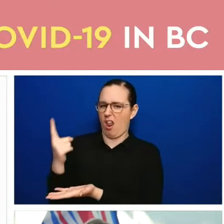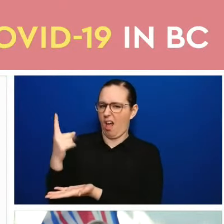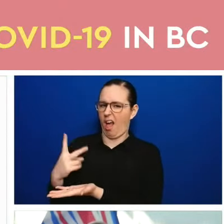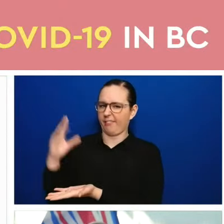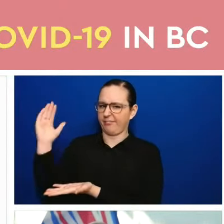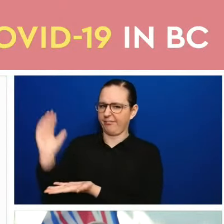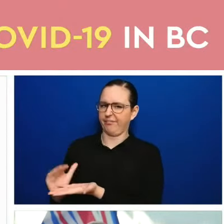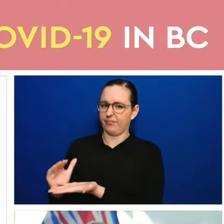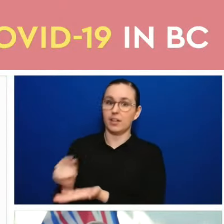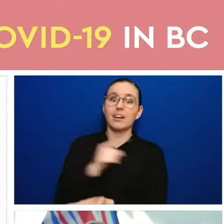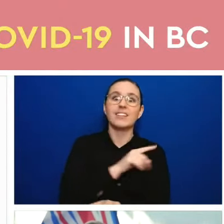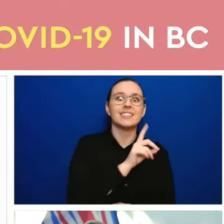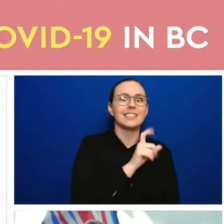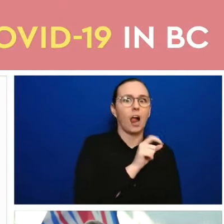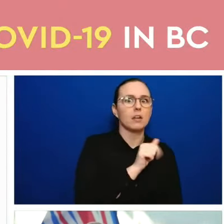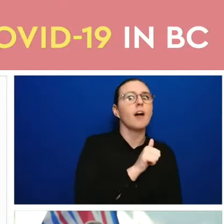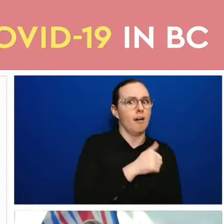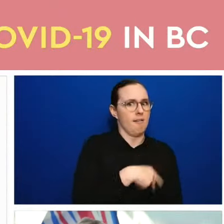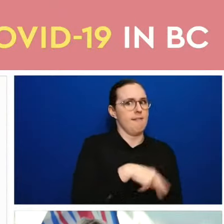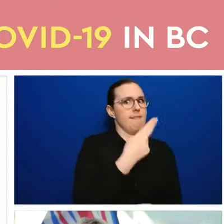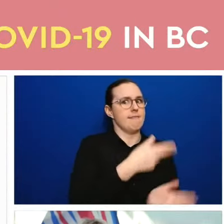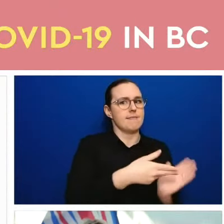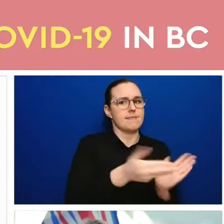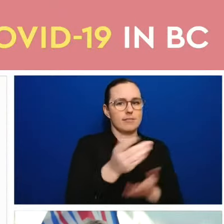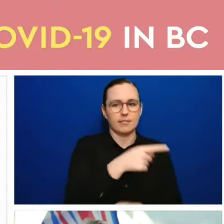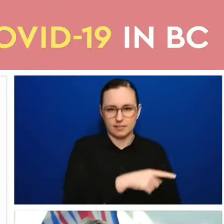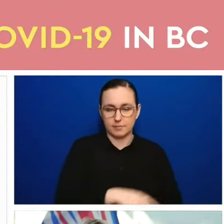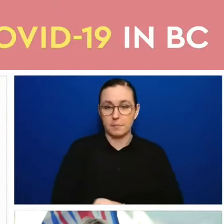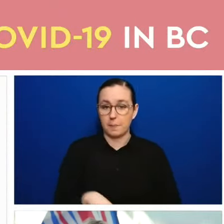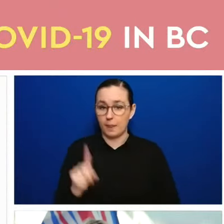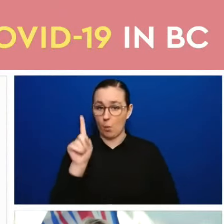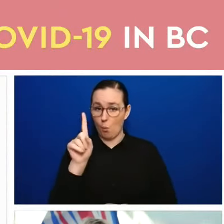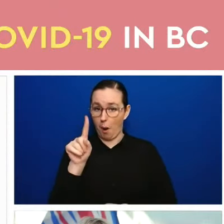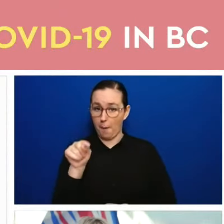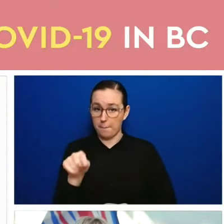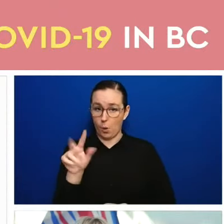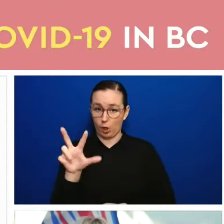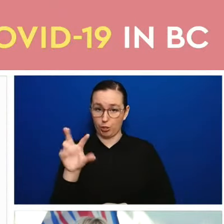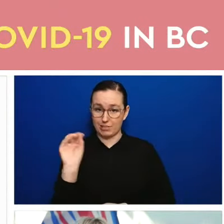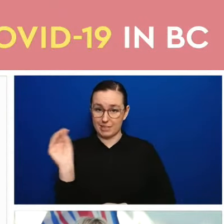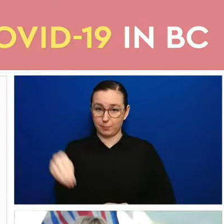with Omicron are much less than